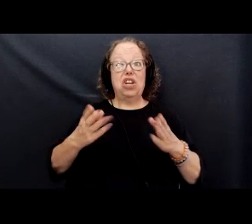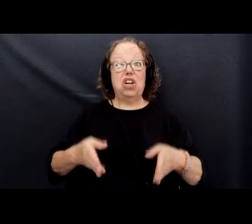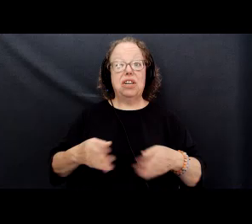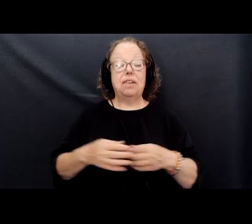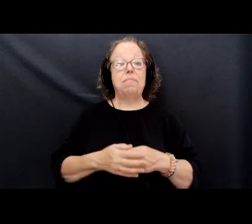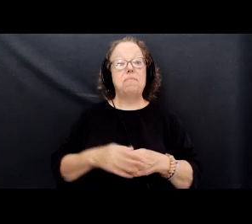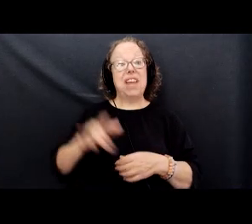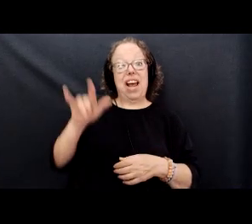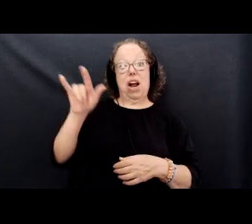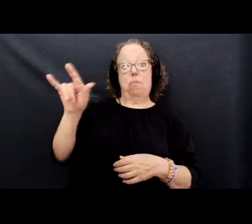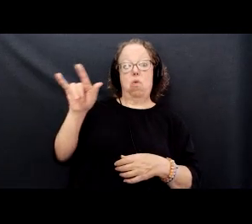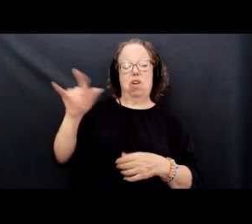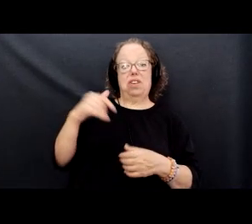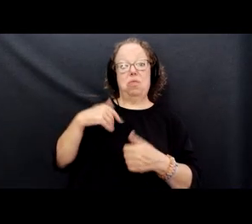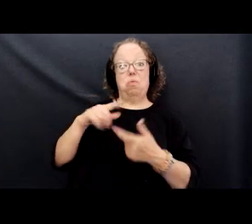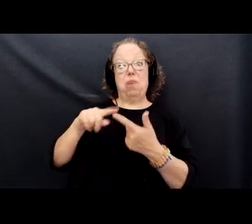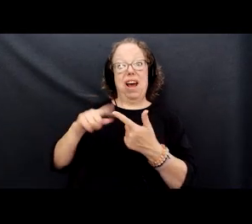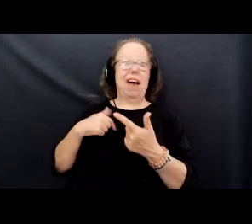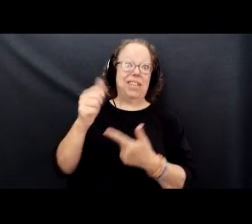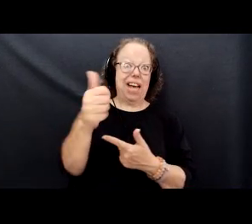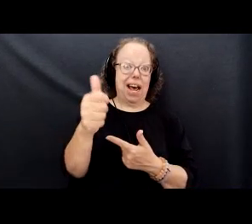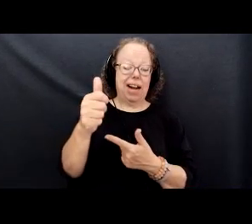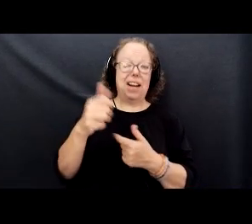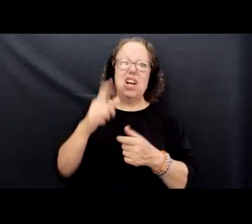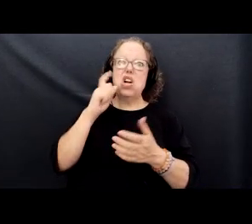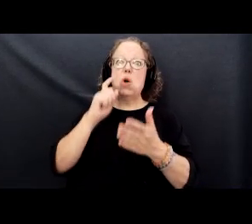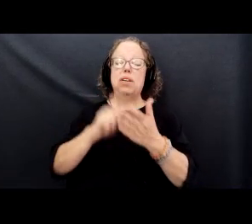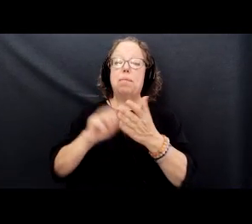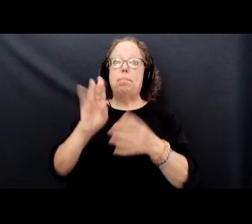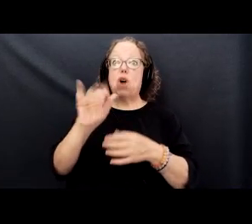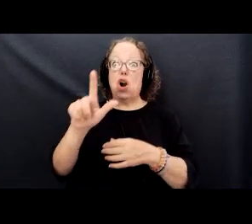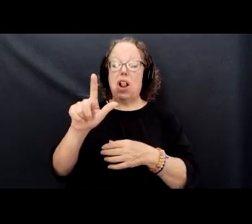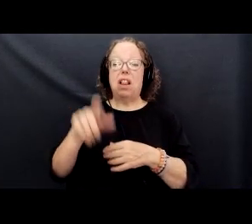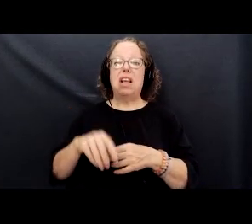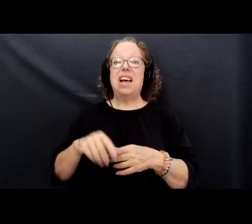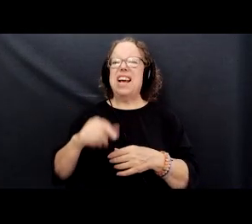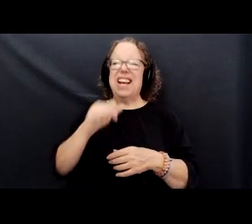Airports: we have 10. Please note the Burlington International Airport is not a state-owned